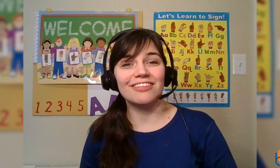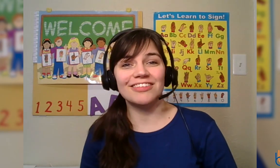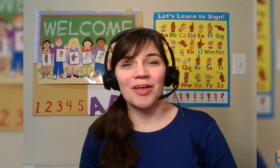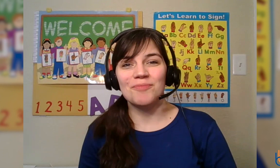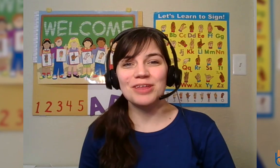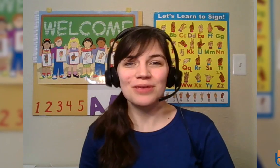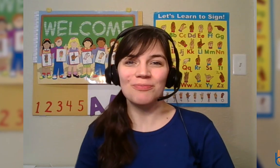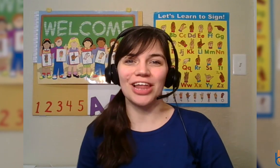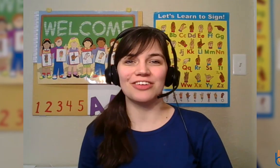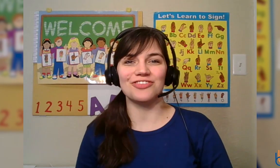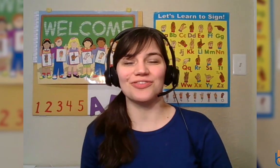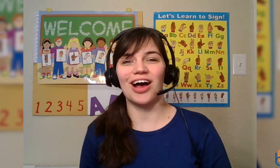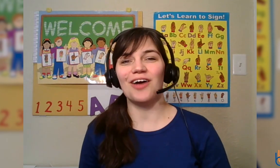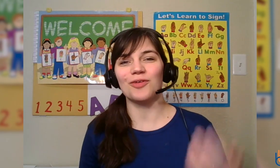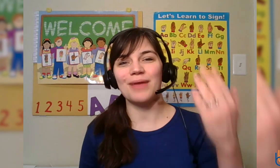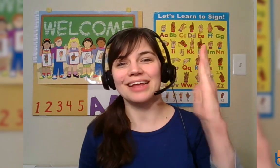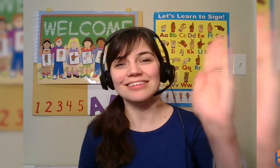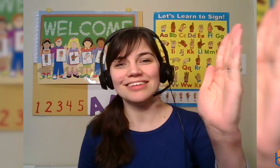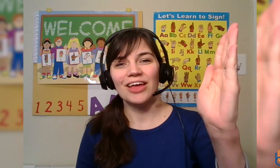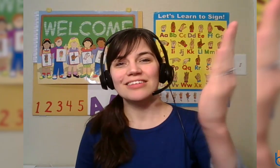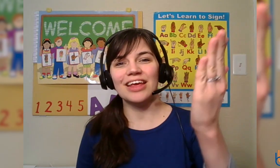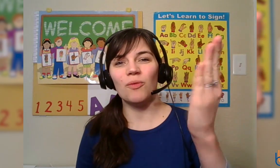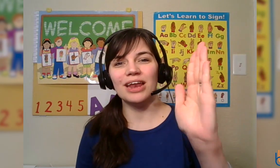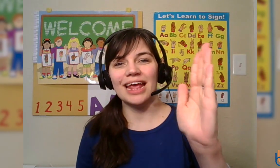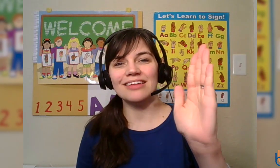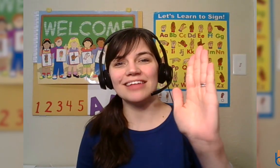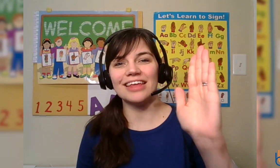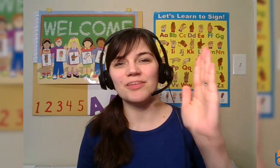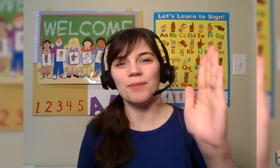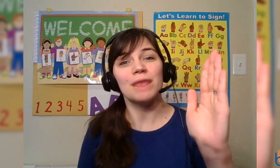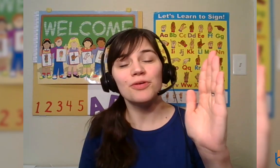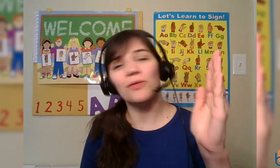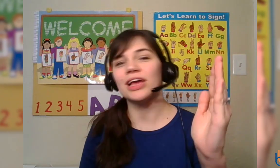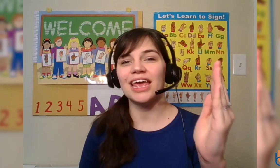Many people like to draw or paint. Take one hand like it's the paper or a canvas